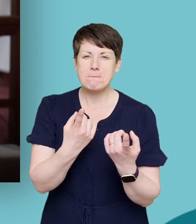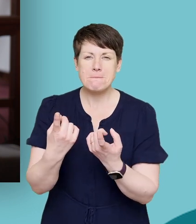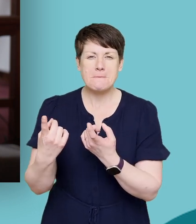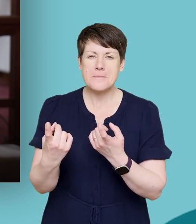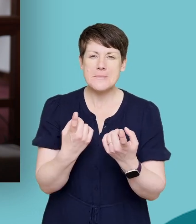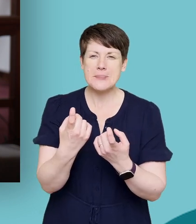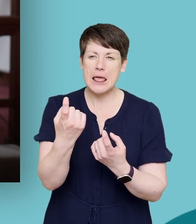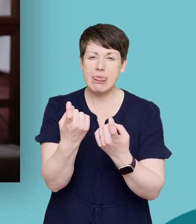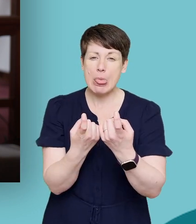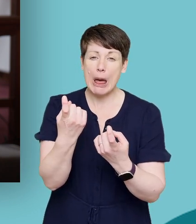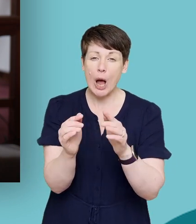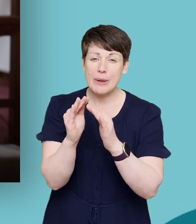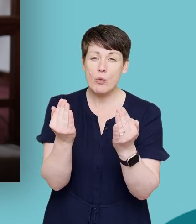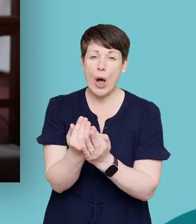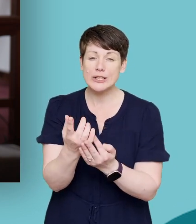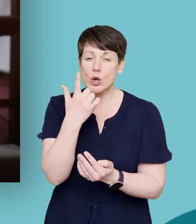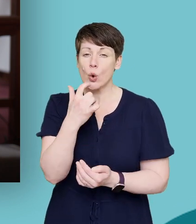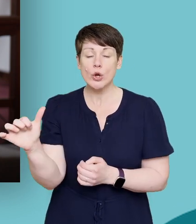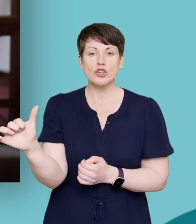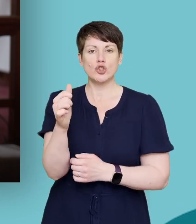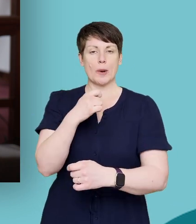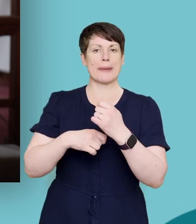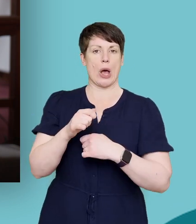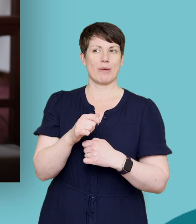coming world as it could and should be, as God intended it.